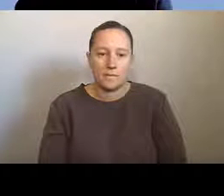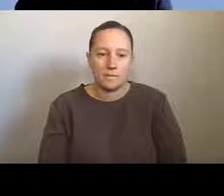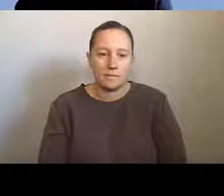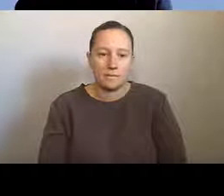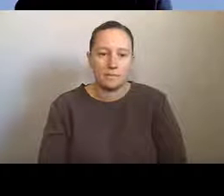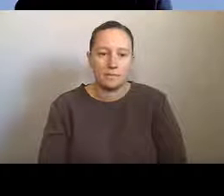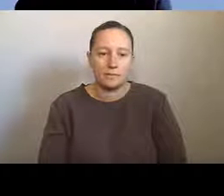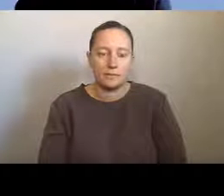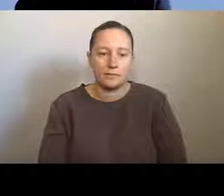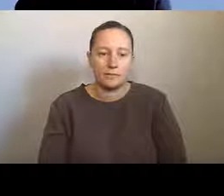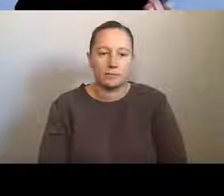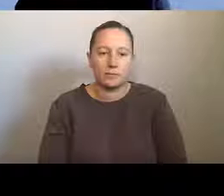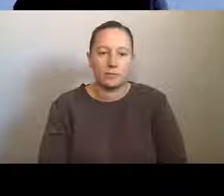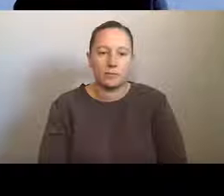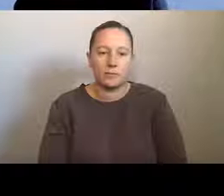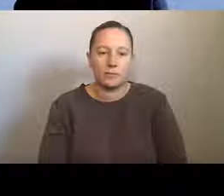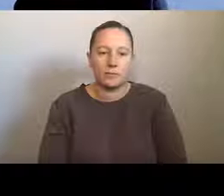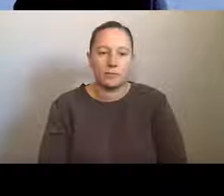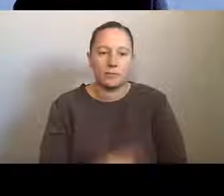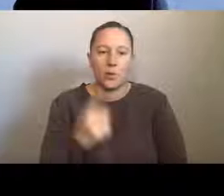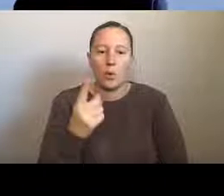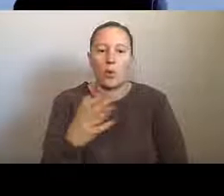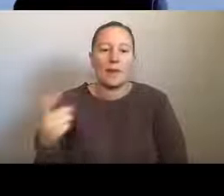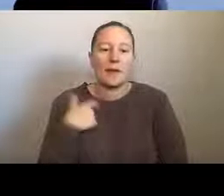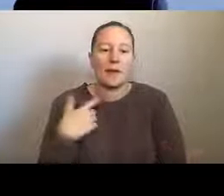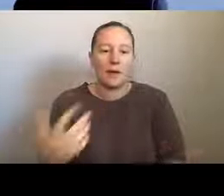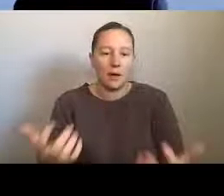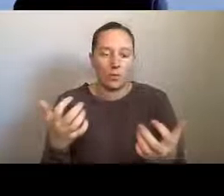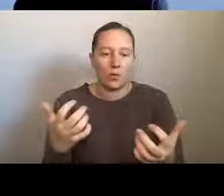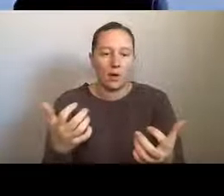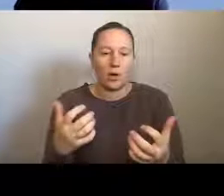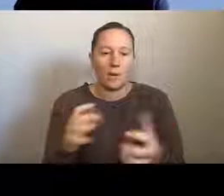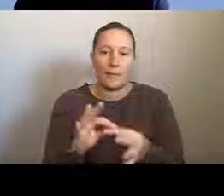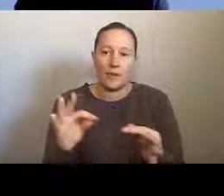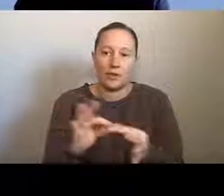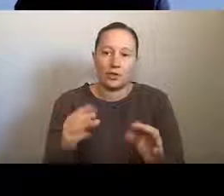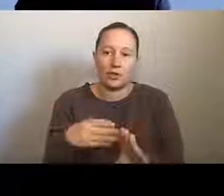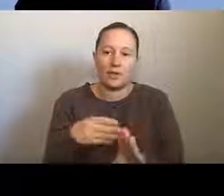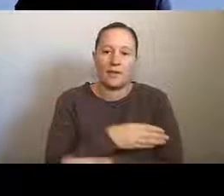Okay, so one thing I want to highlight before we come to the end of this presentation